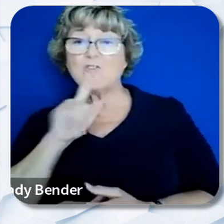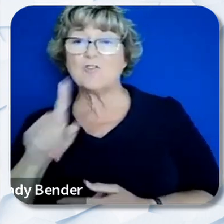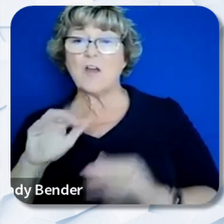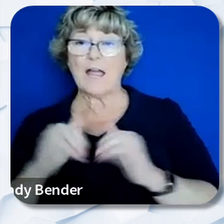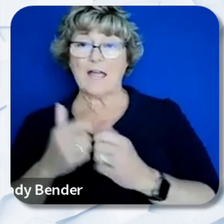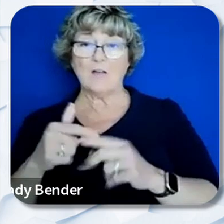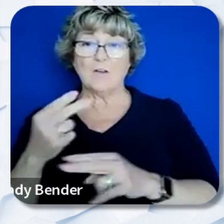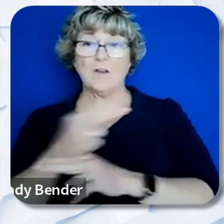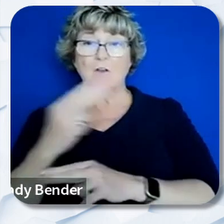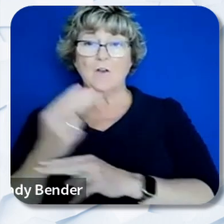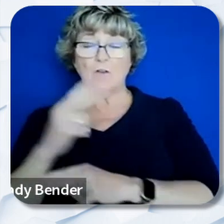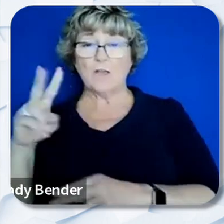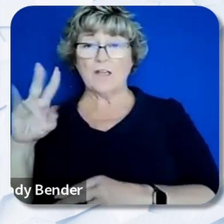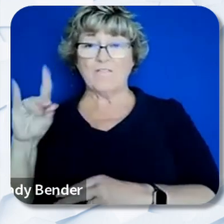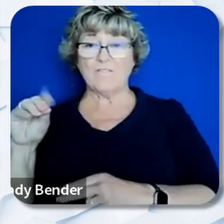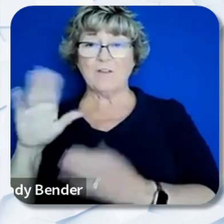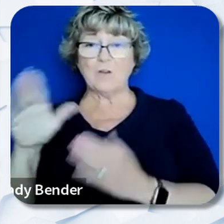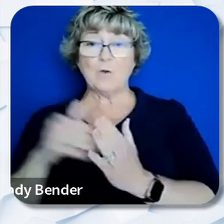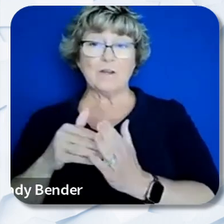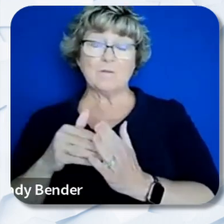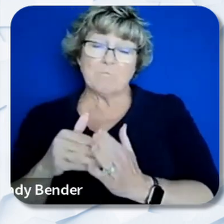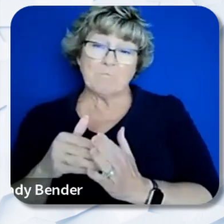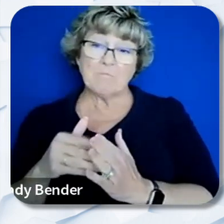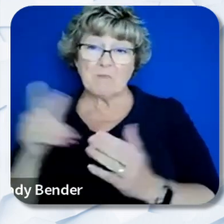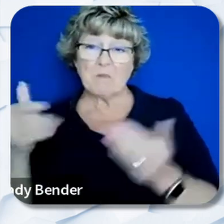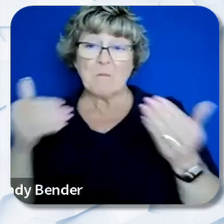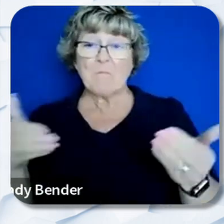I mean, there's no harm in sort of walking through it and playing around with it. But